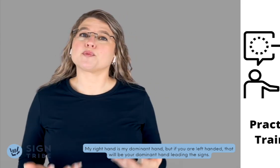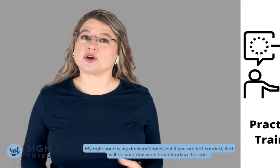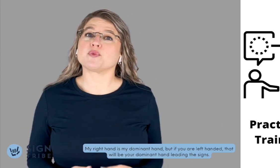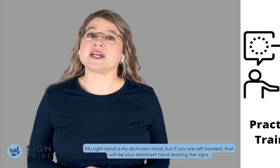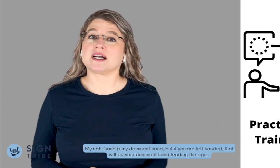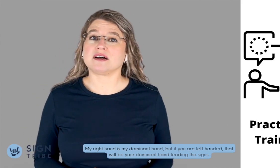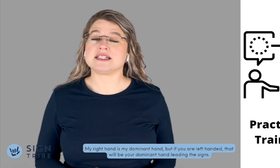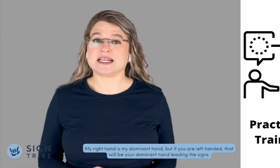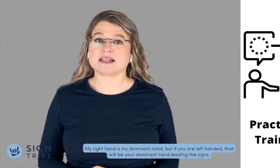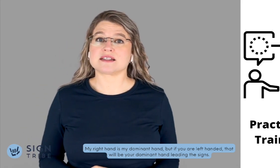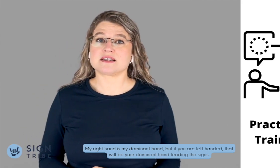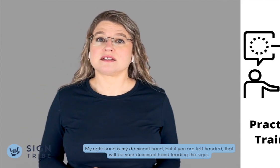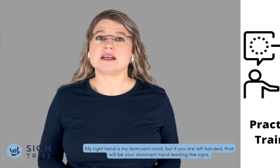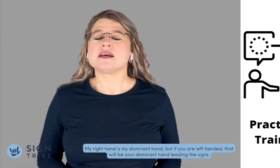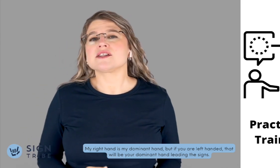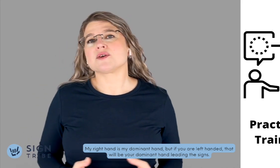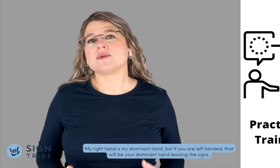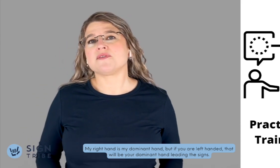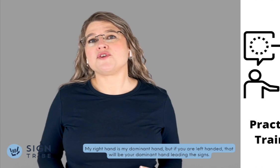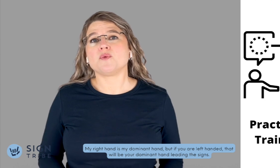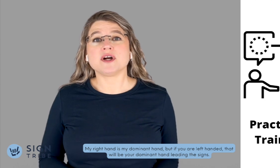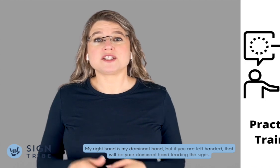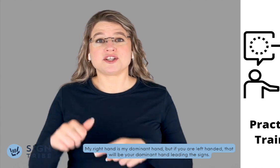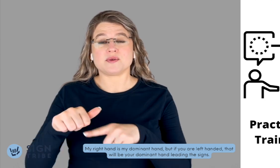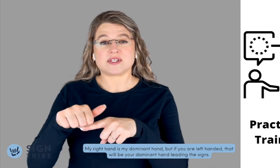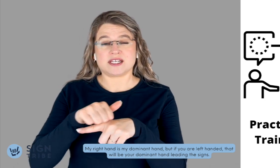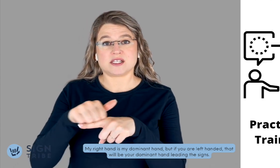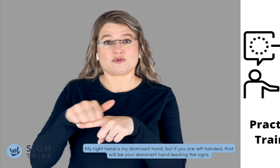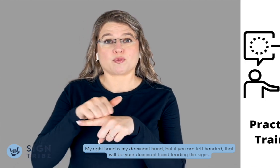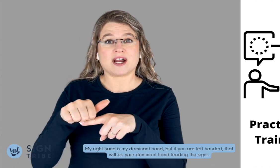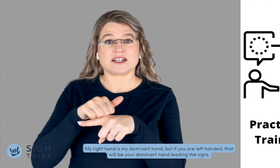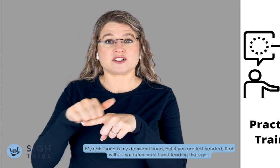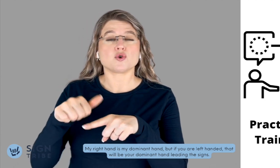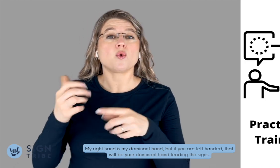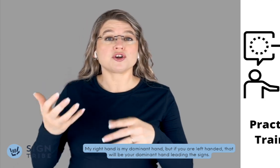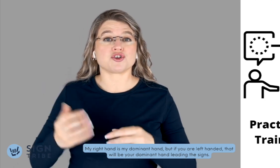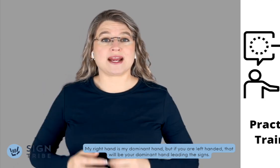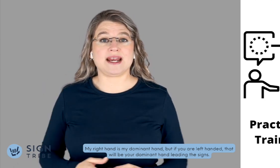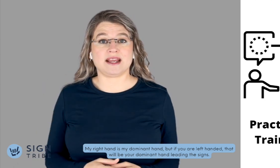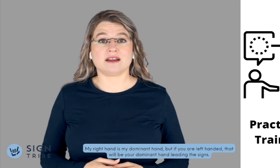appropriate context. So, if you want to use this for practice or training,